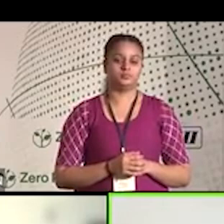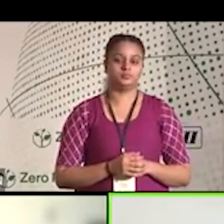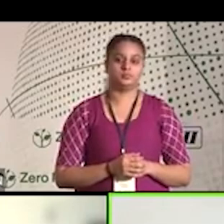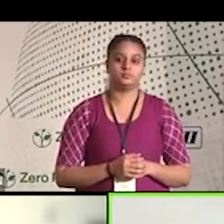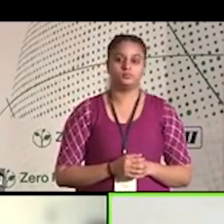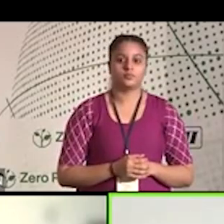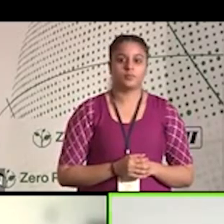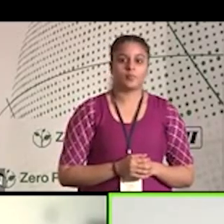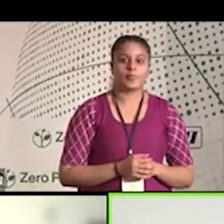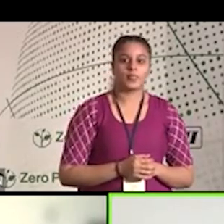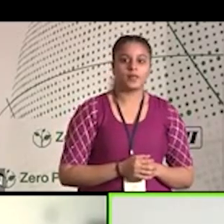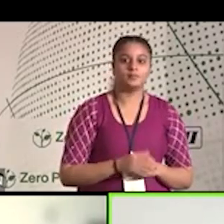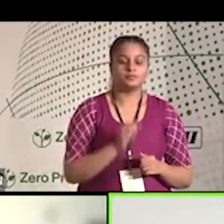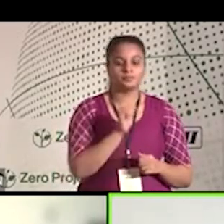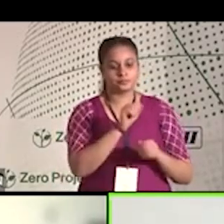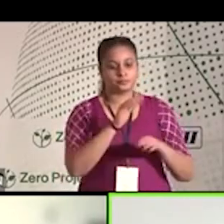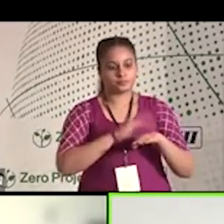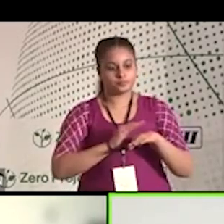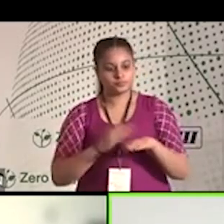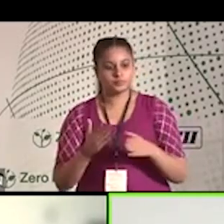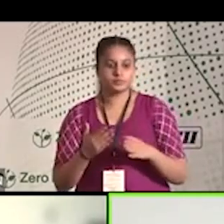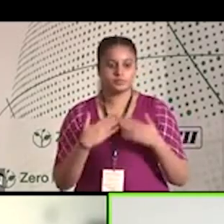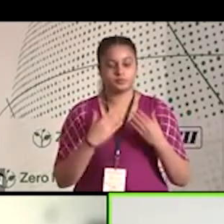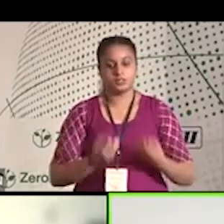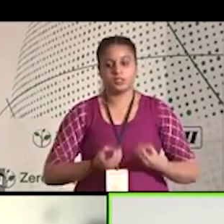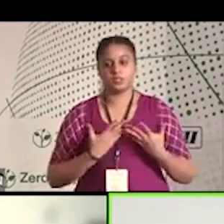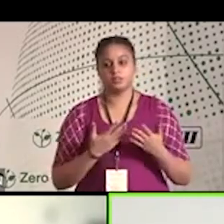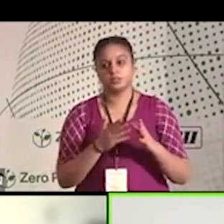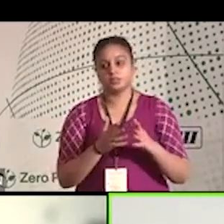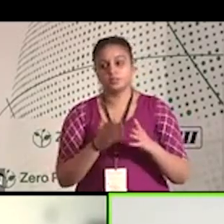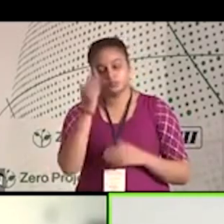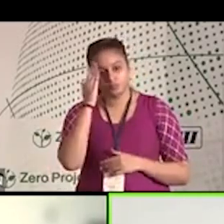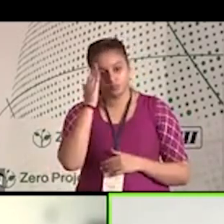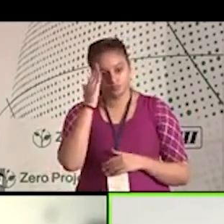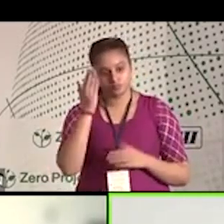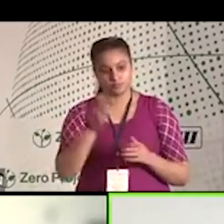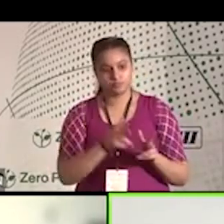They have had wonderful to know about that. Yes. Obviously, we keep talking about